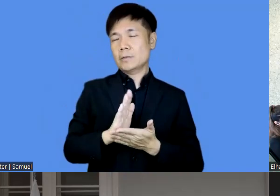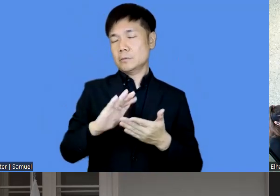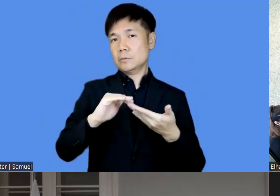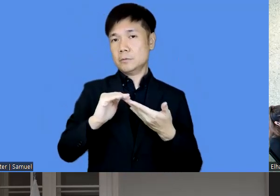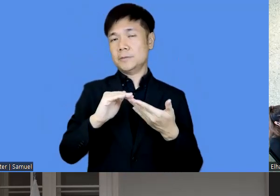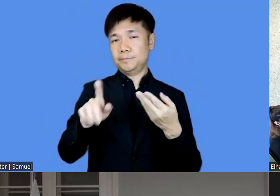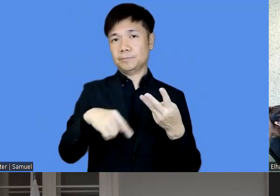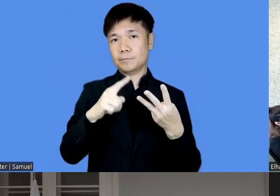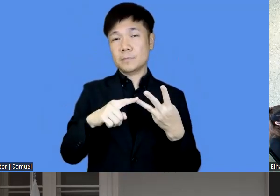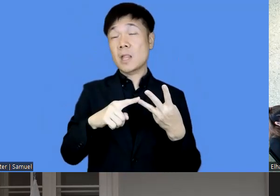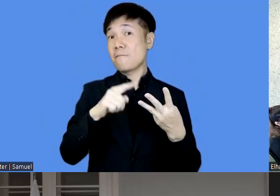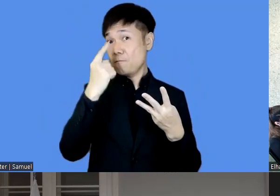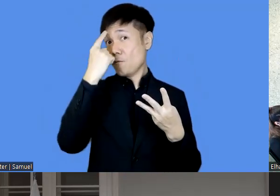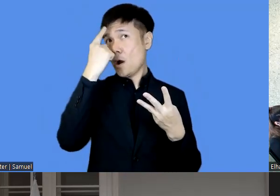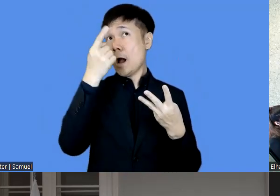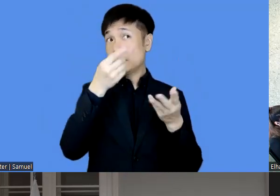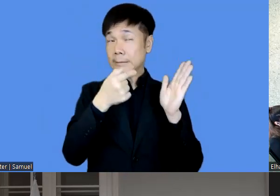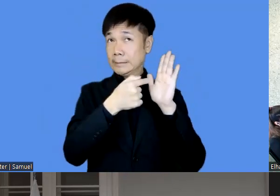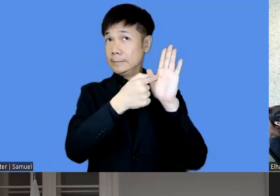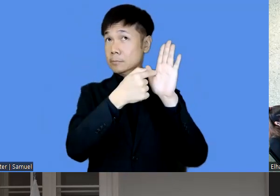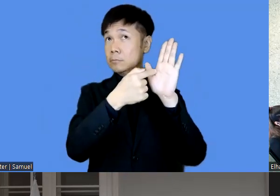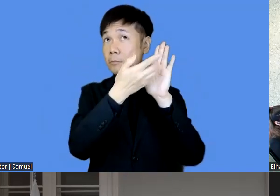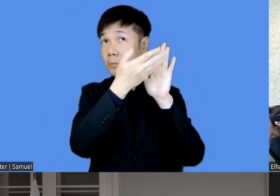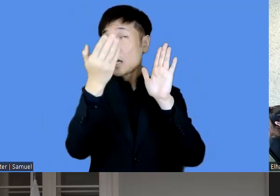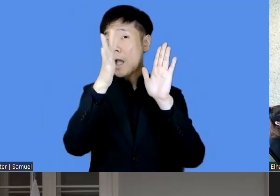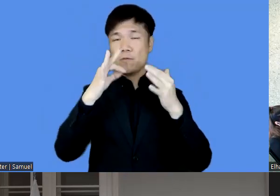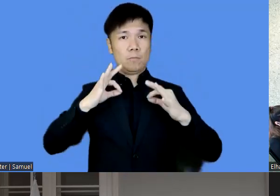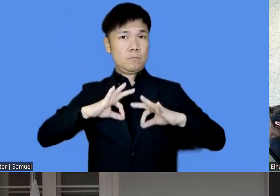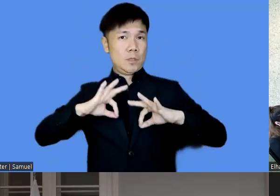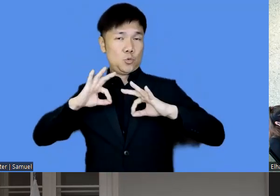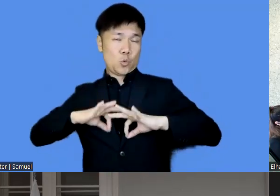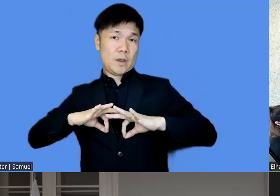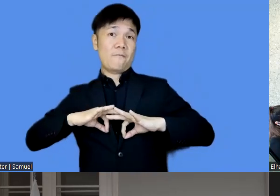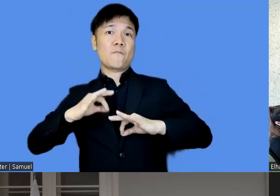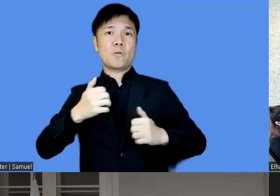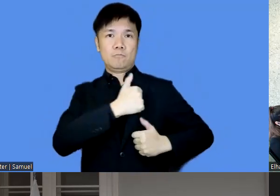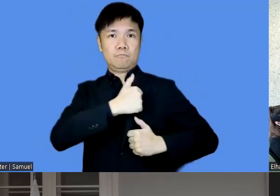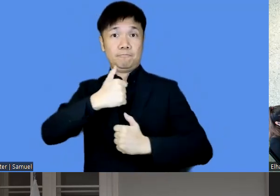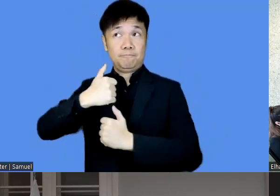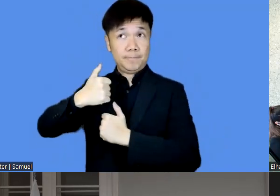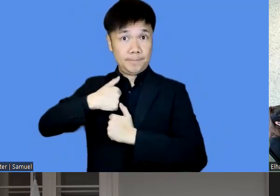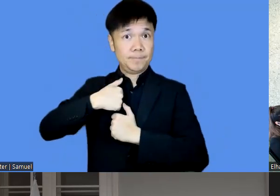the Ministry of Defense counterparts to support such integration and furthermore of course